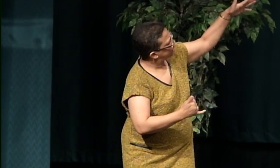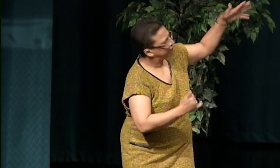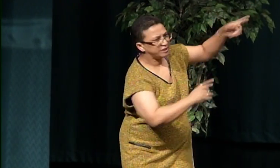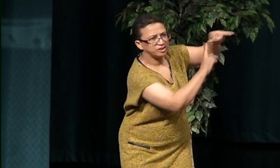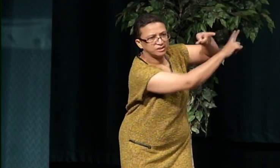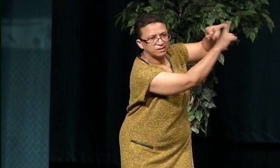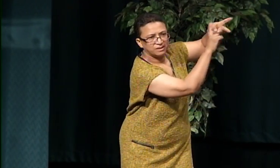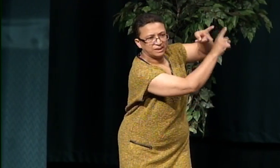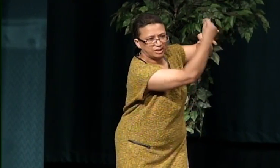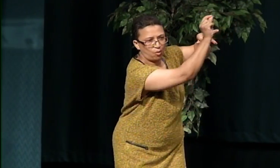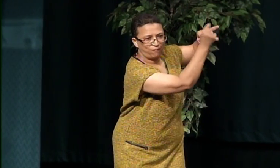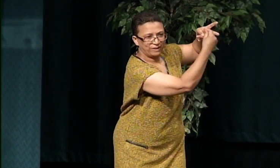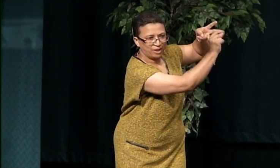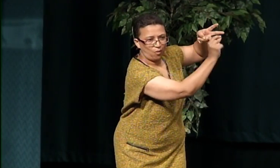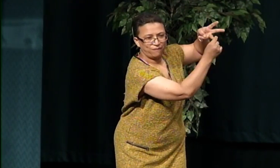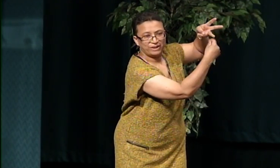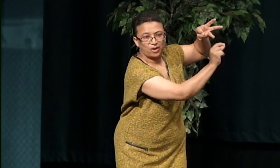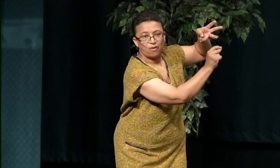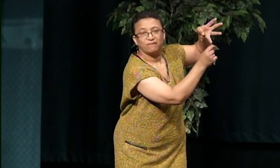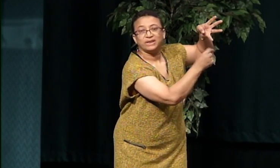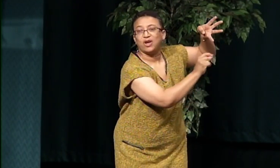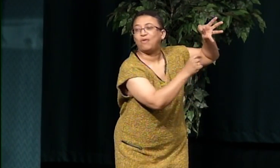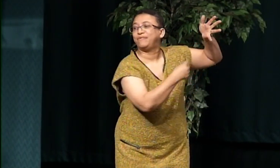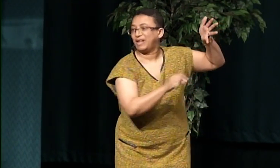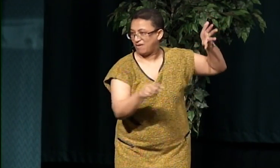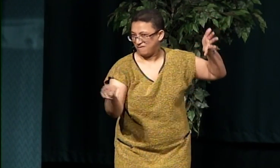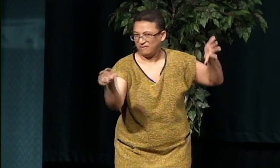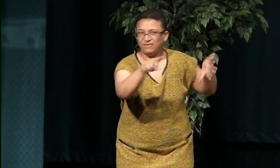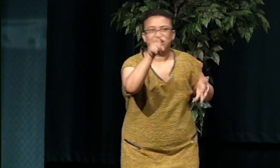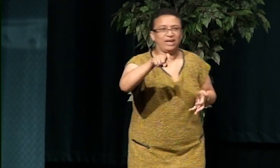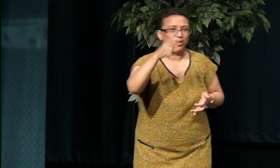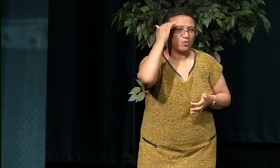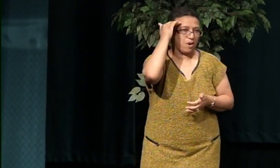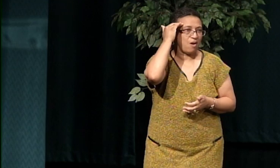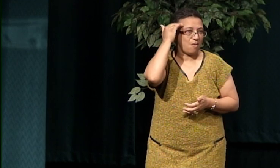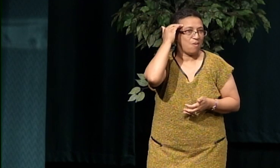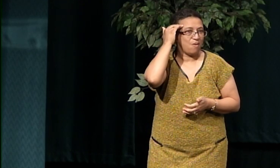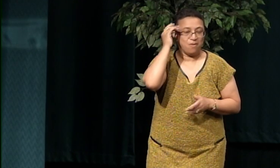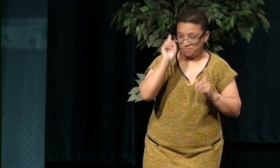My country has adopted these. Okay?